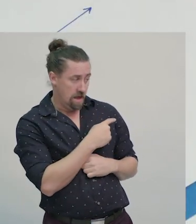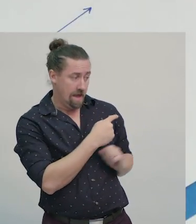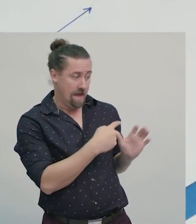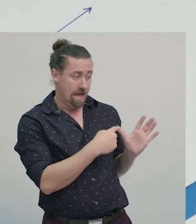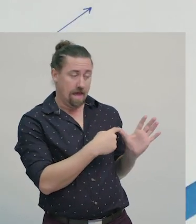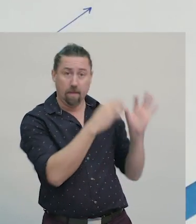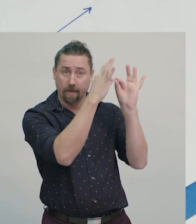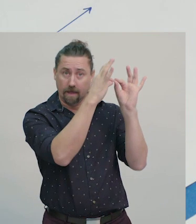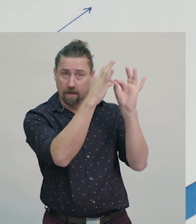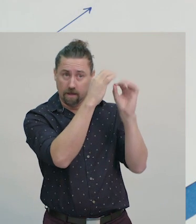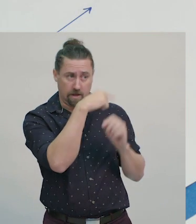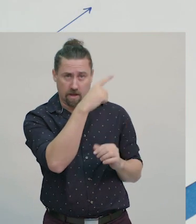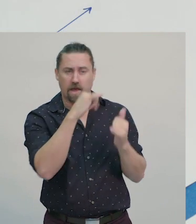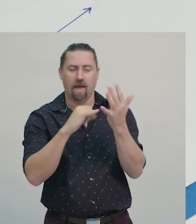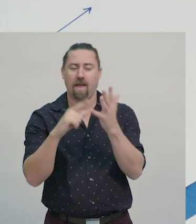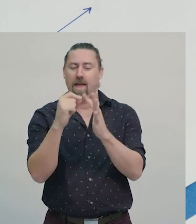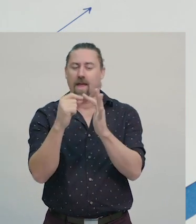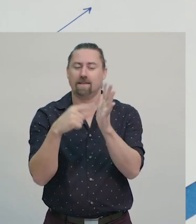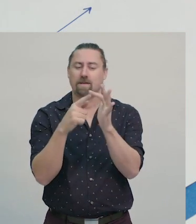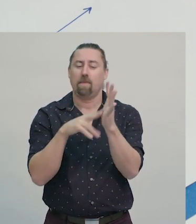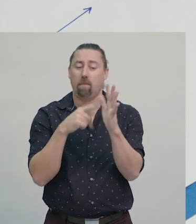and add up to 180 degrees.